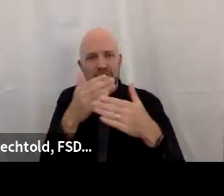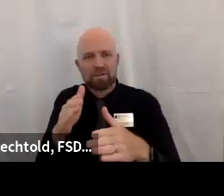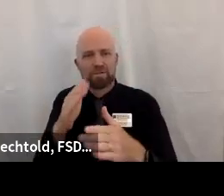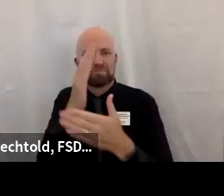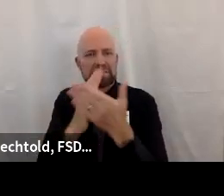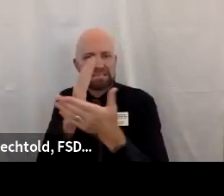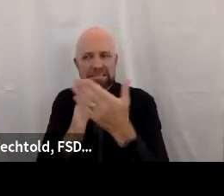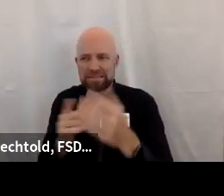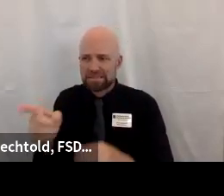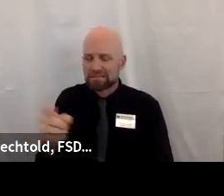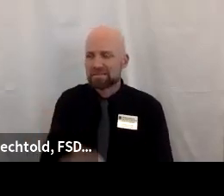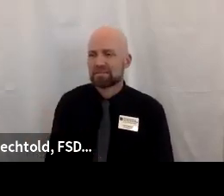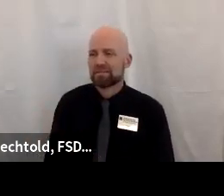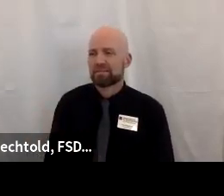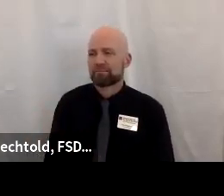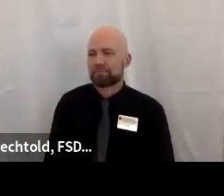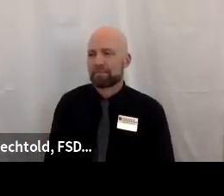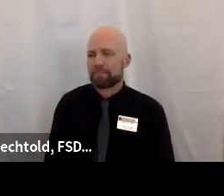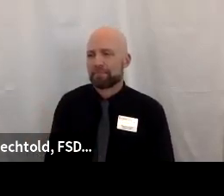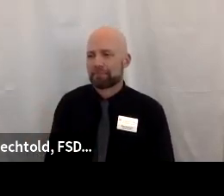Modeling, breaking it down into smaller spots.